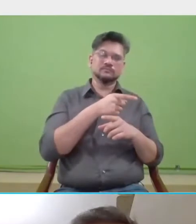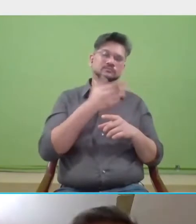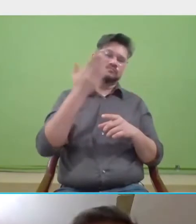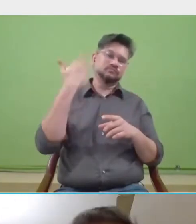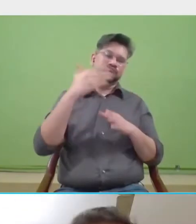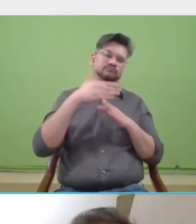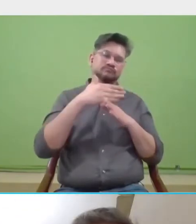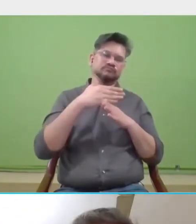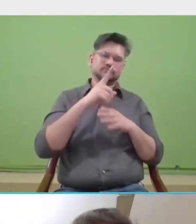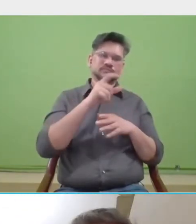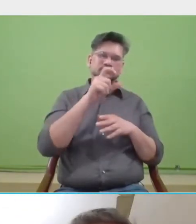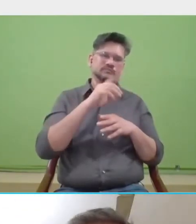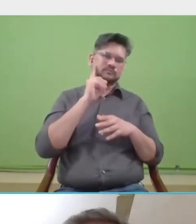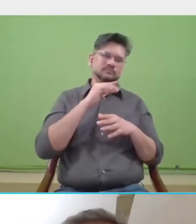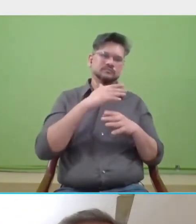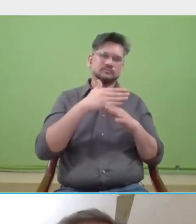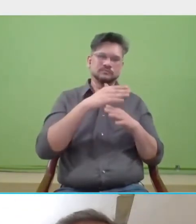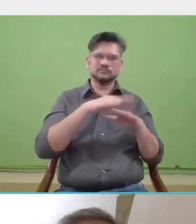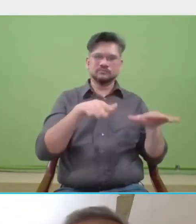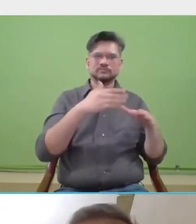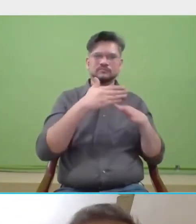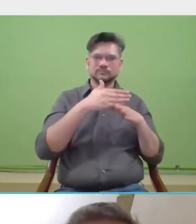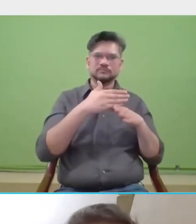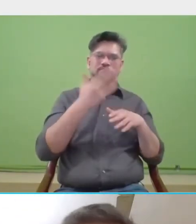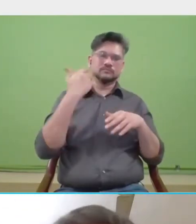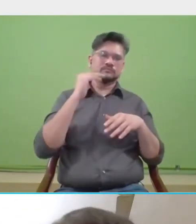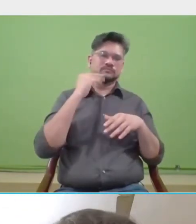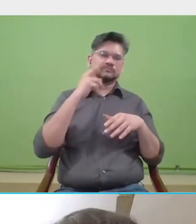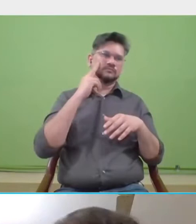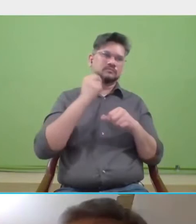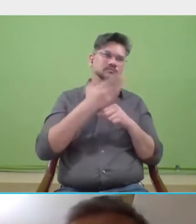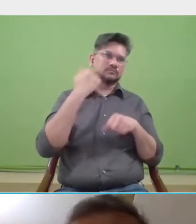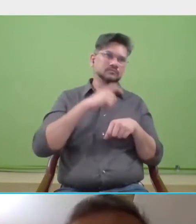deaf students so we when we when I started actually started this courses sign language